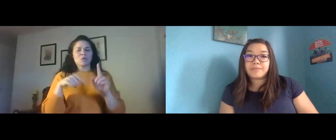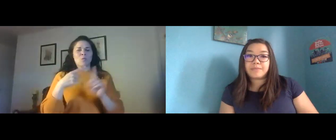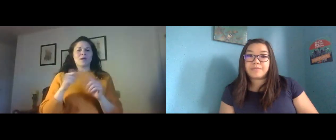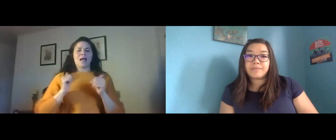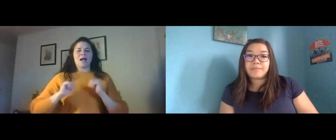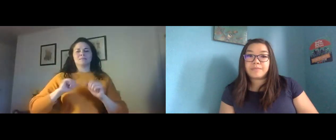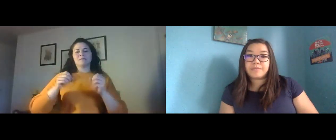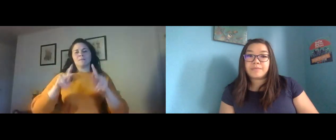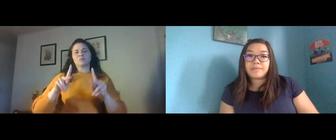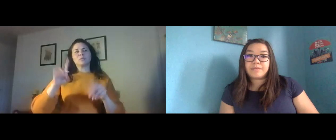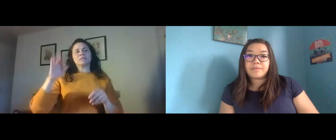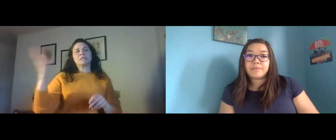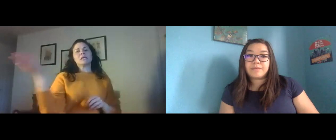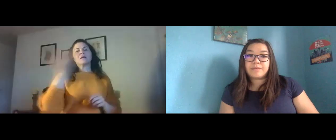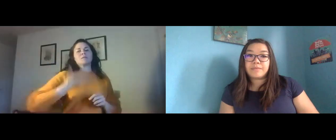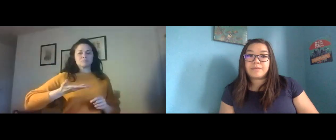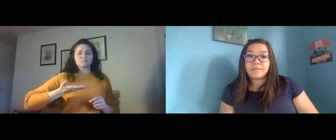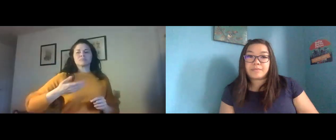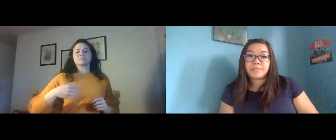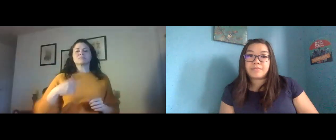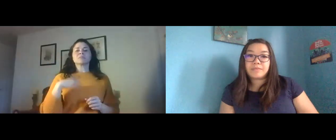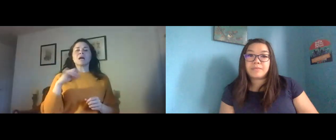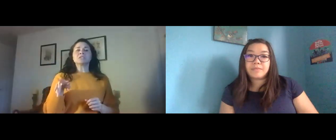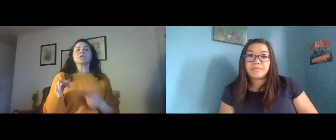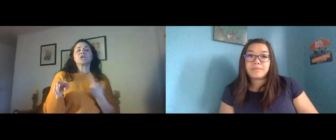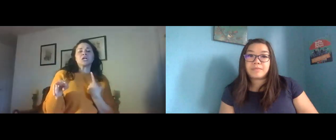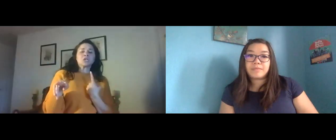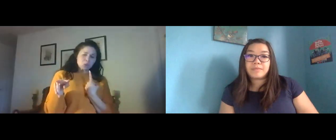When the opportunity to act came about, I took it into consideration.